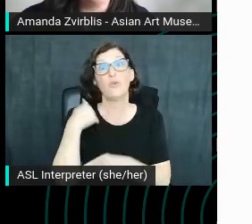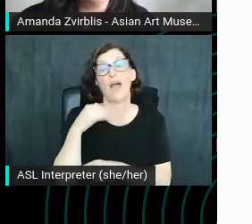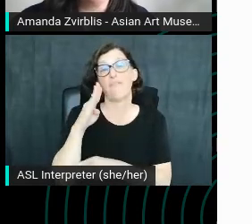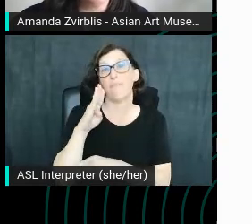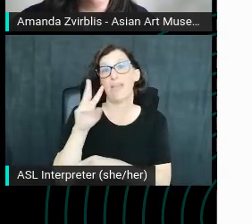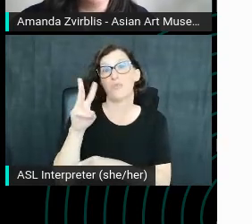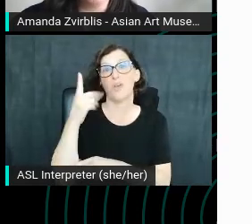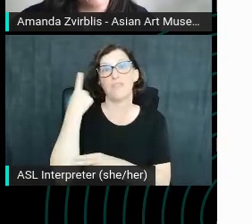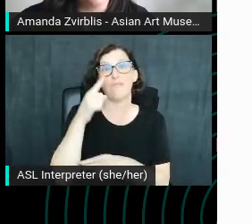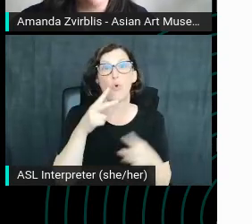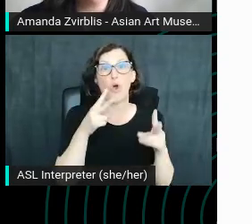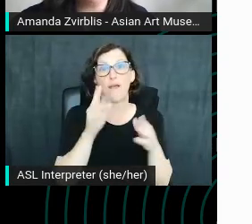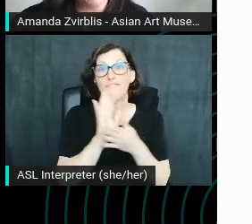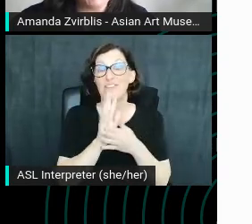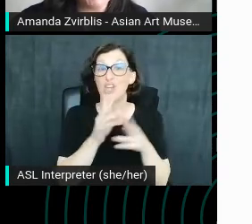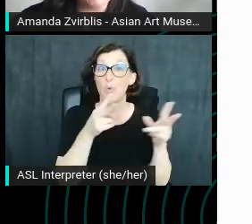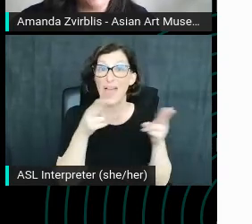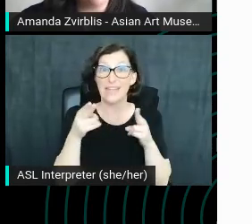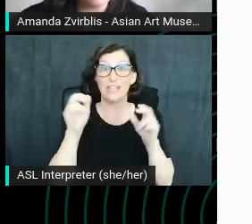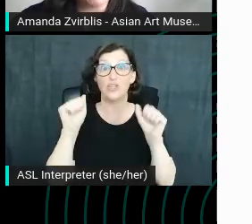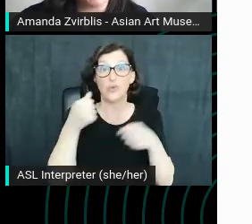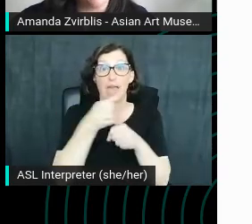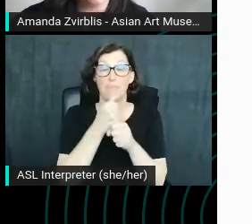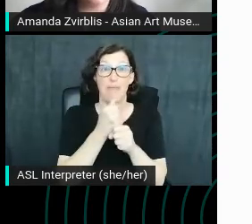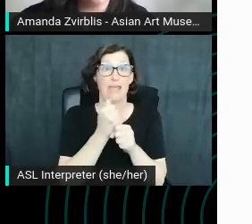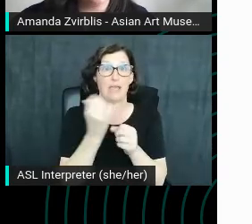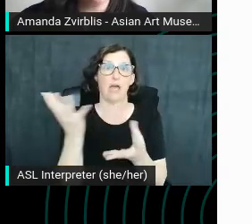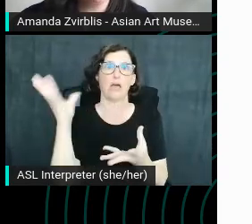you can even create a compilation of visitor content.